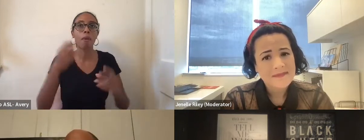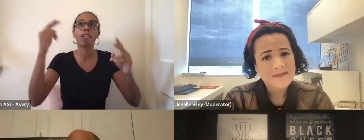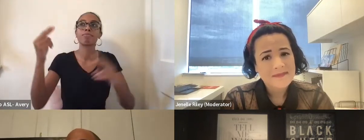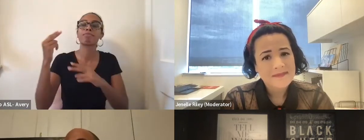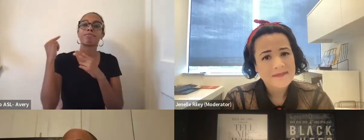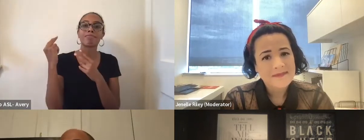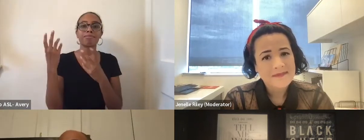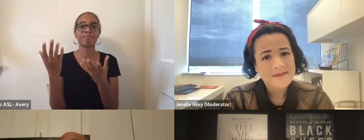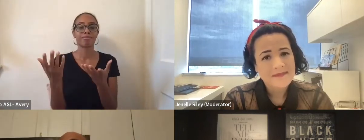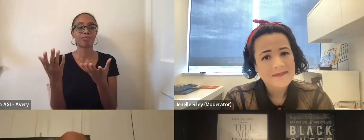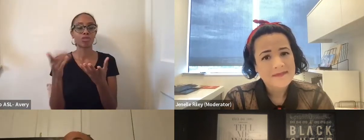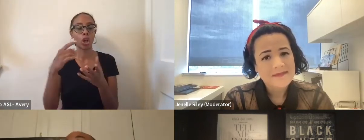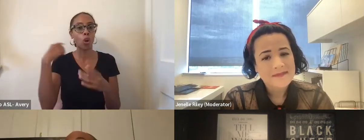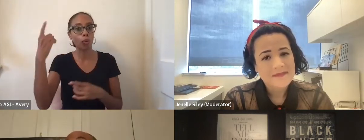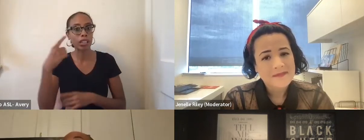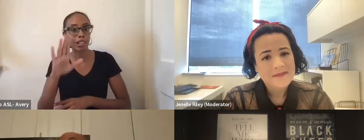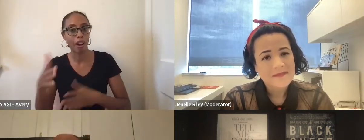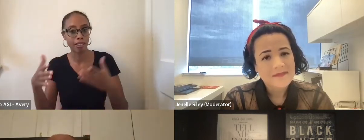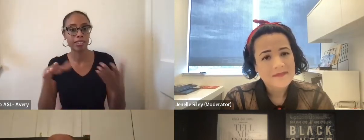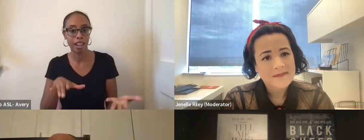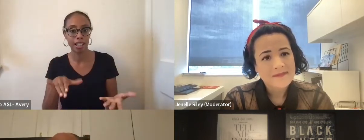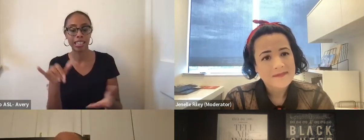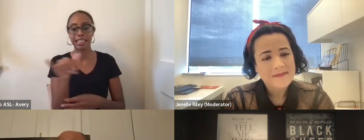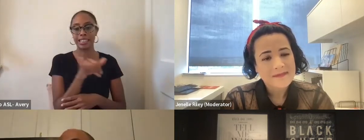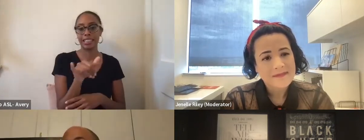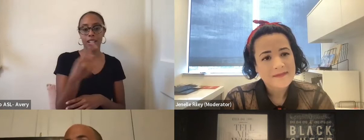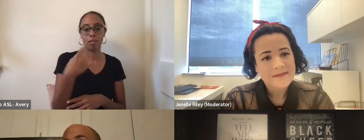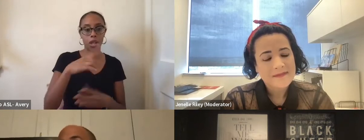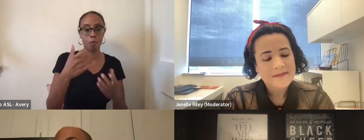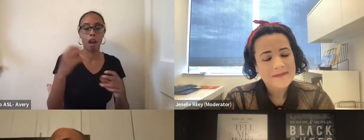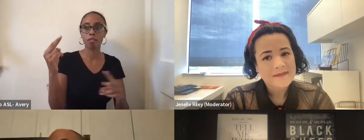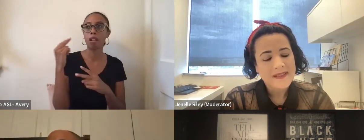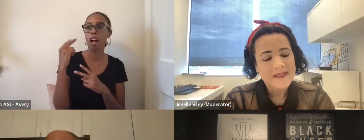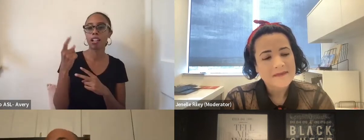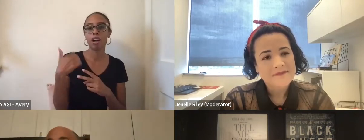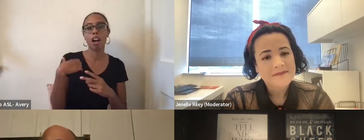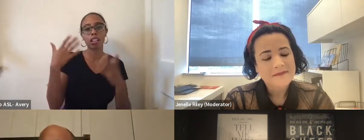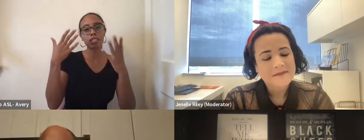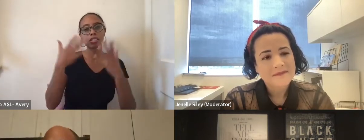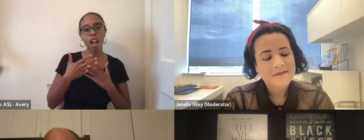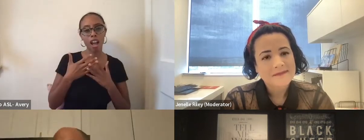wanted to reflect the sadness and tragedy. So it was interesting.